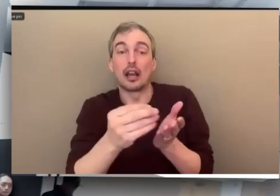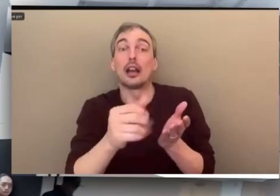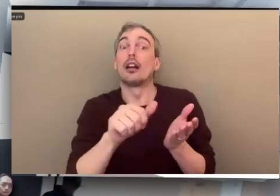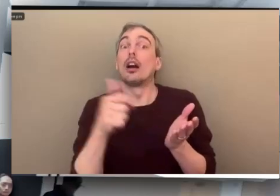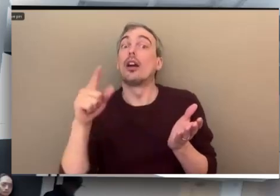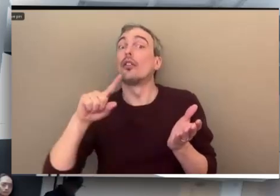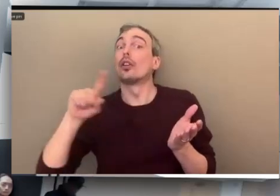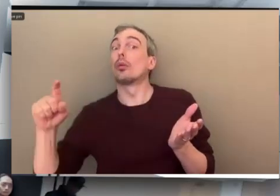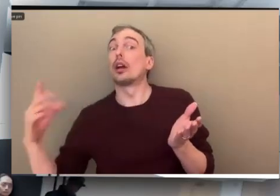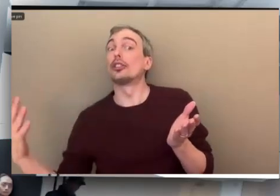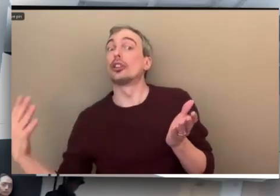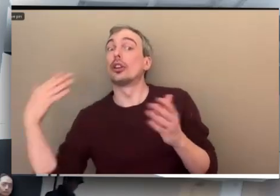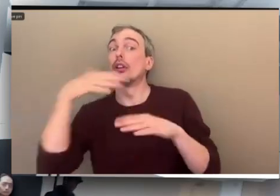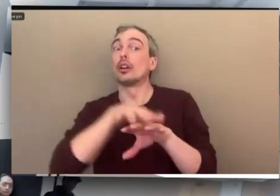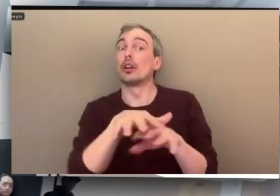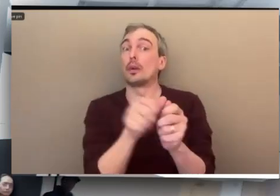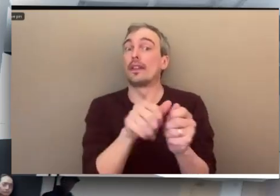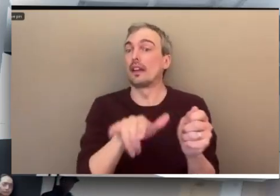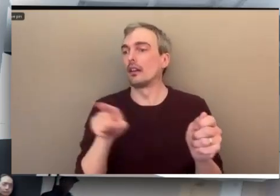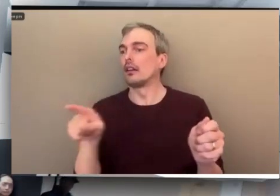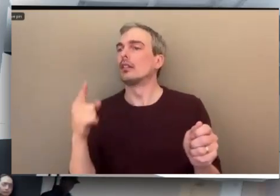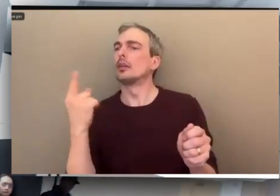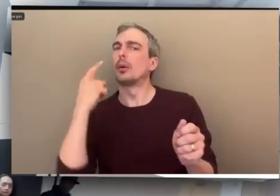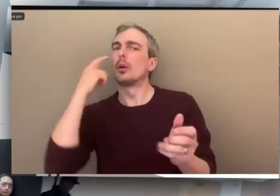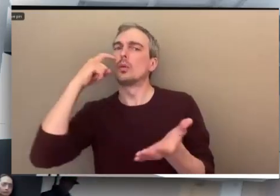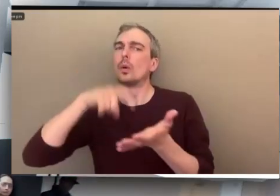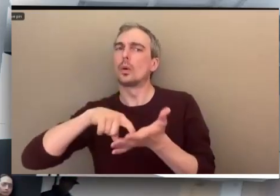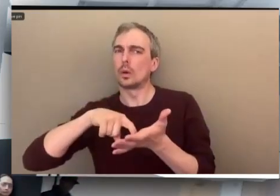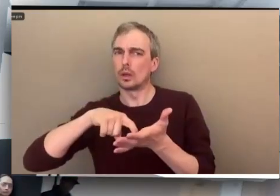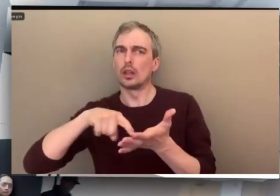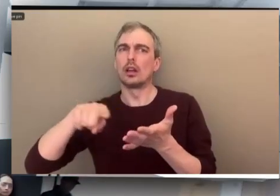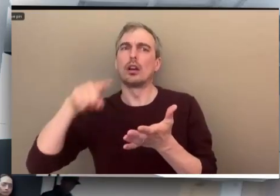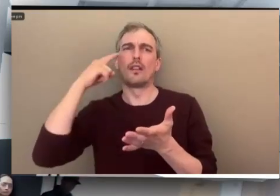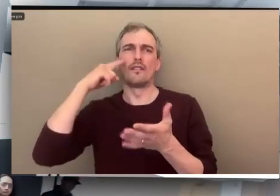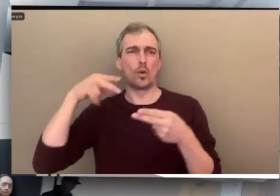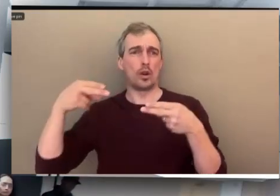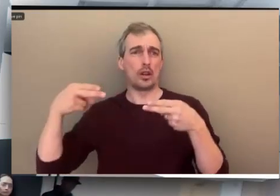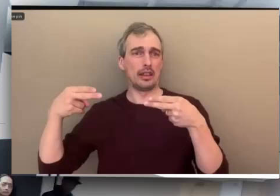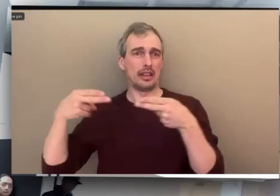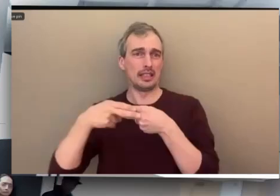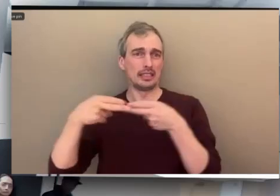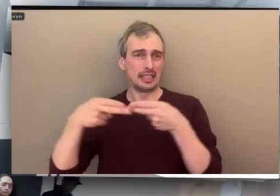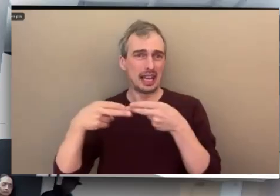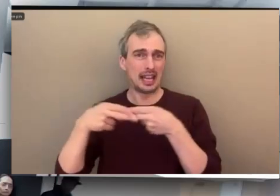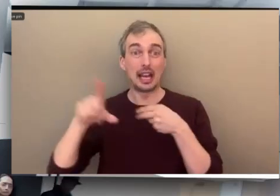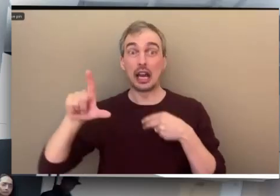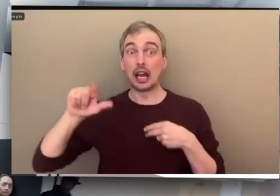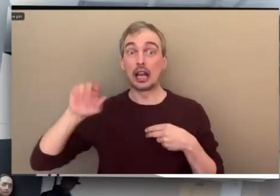Someone noticed that at least as far as the slide went, the lab is open to everyone, except content designers.